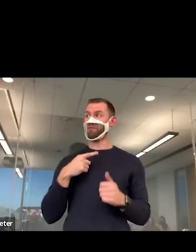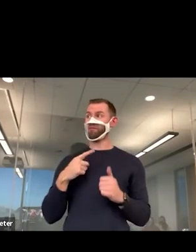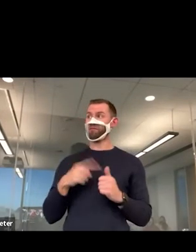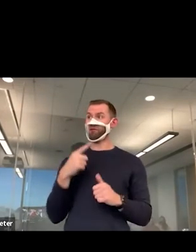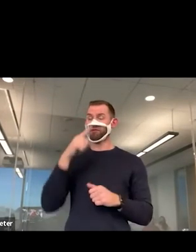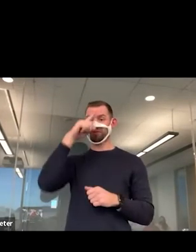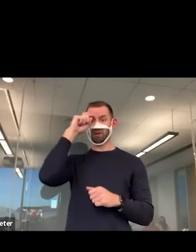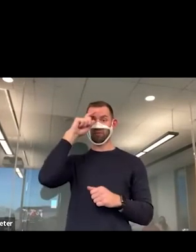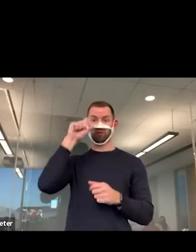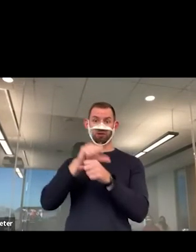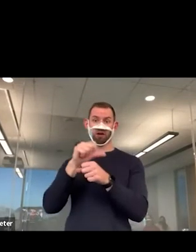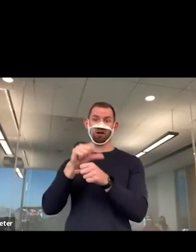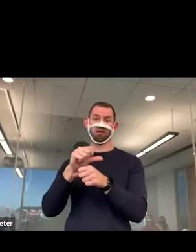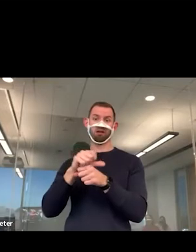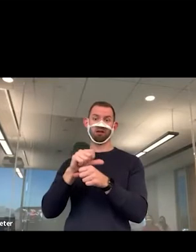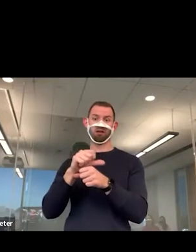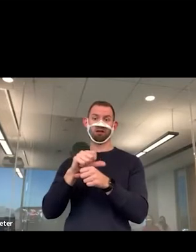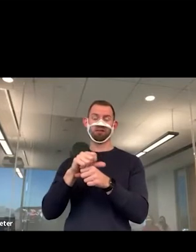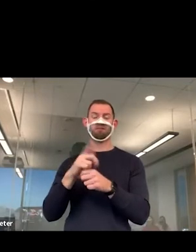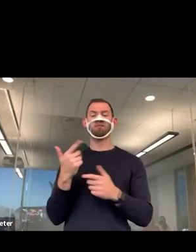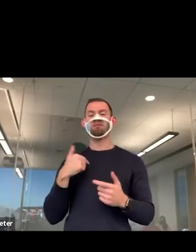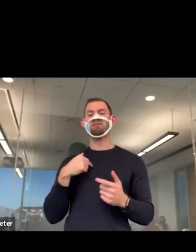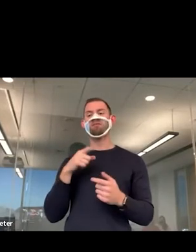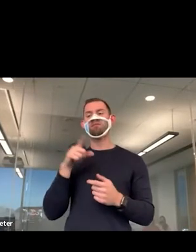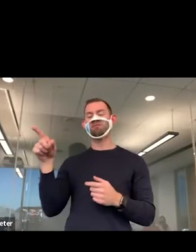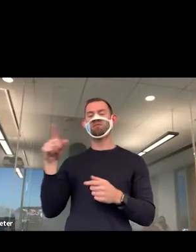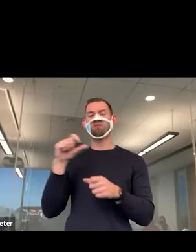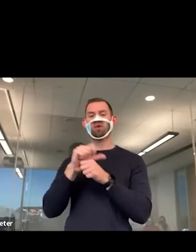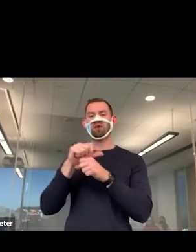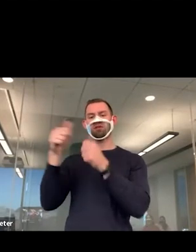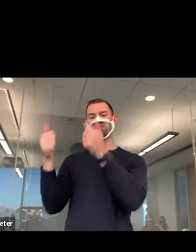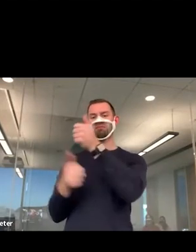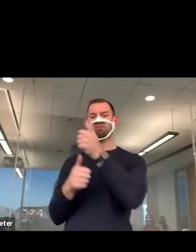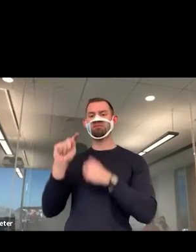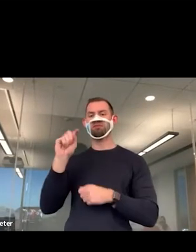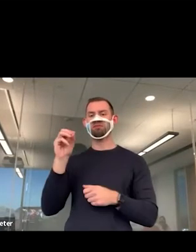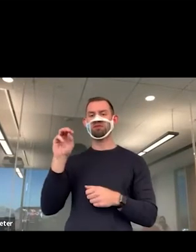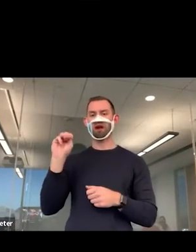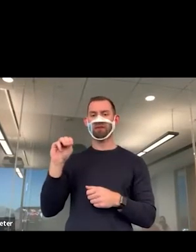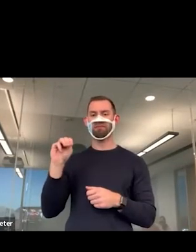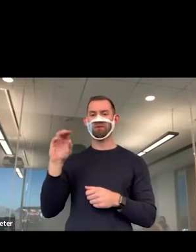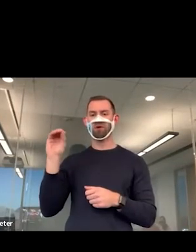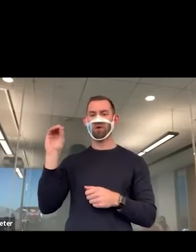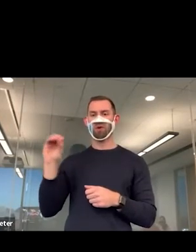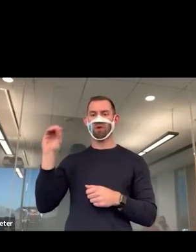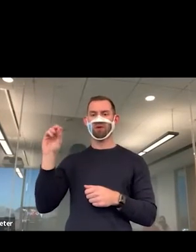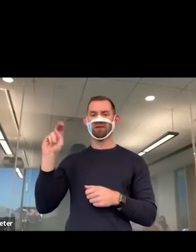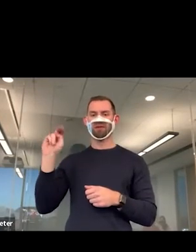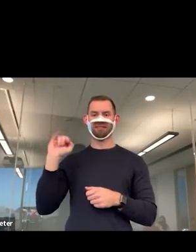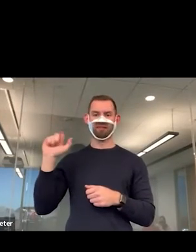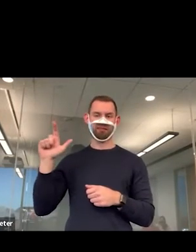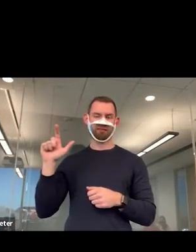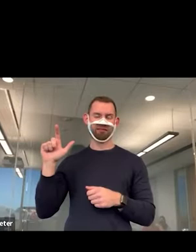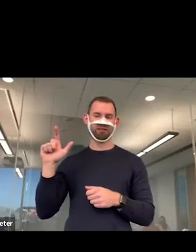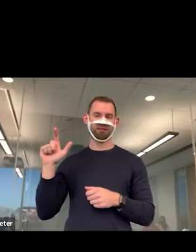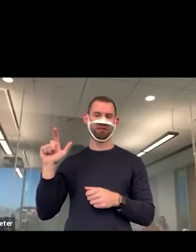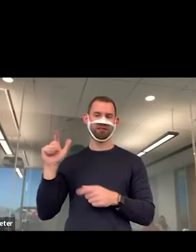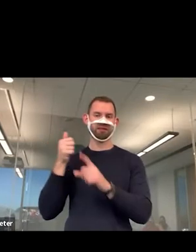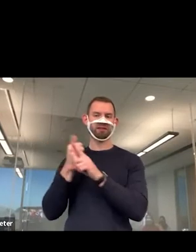job i got working for tom o'neill uh tip o'neill son who had a lobbying practice in boston he